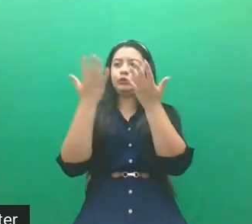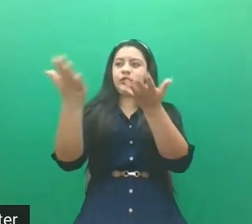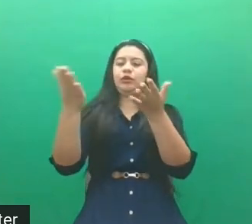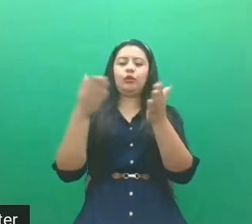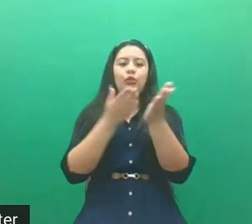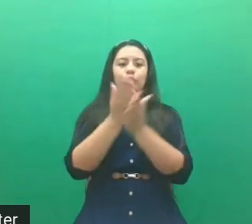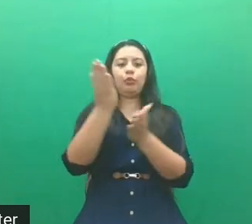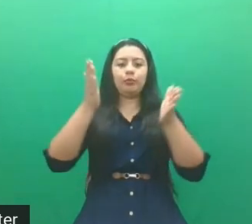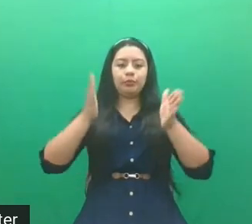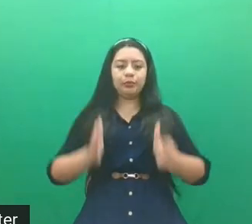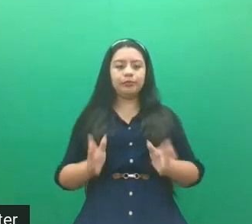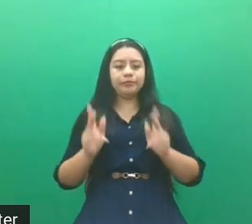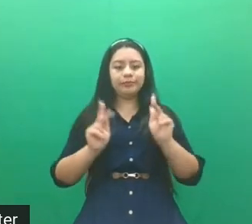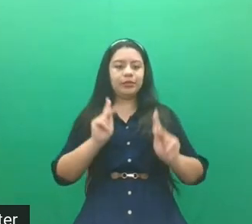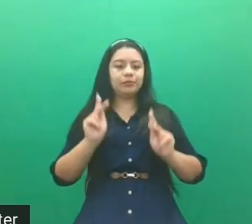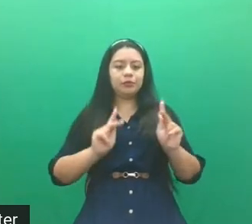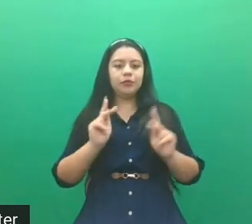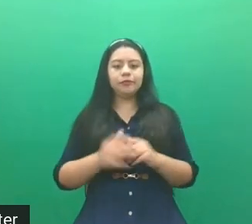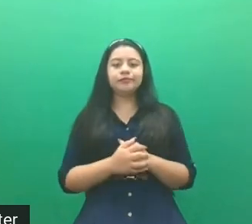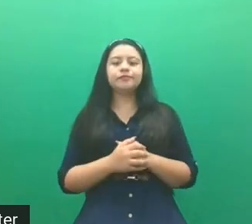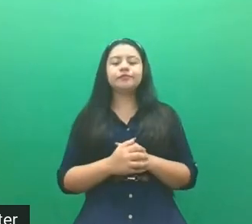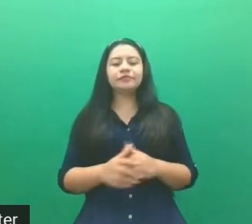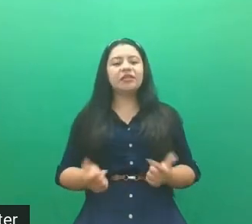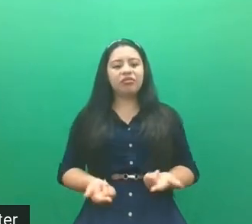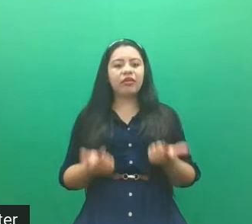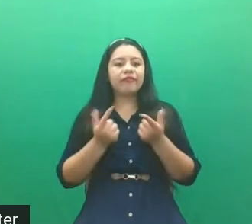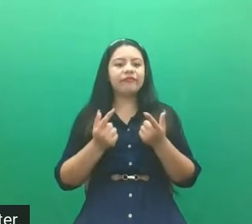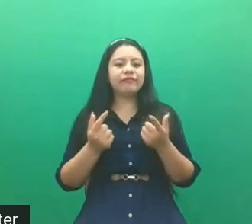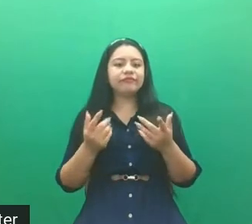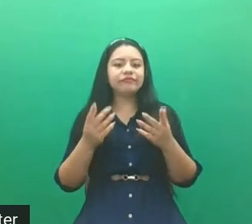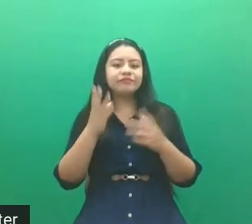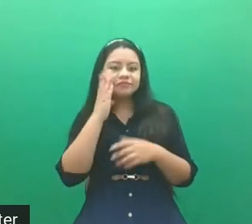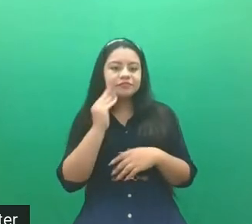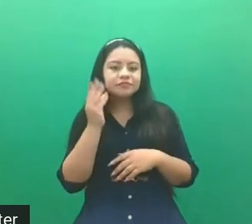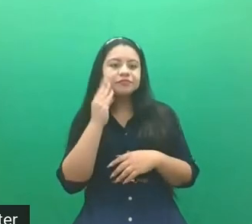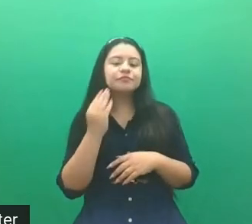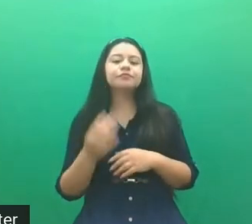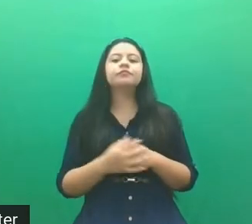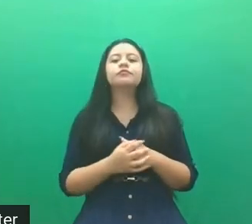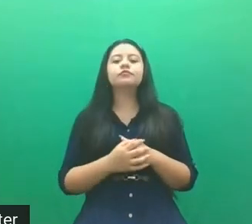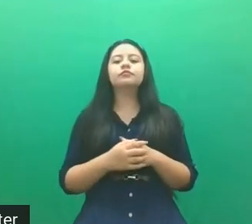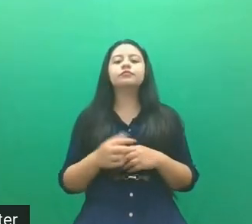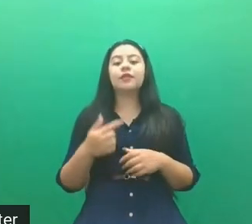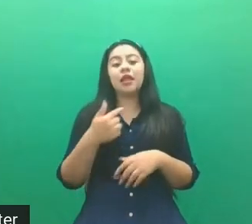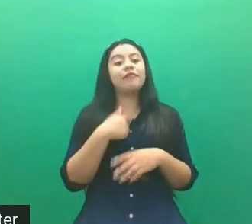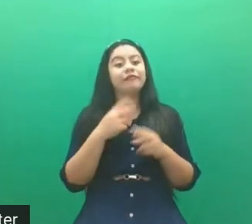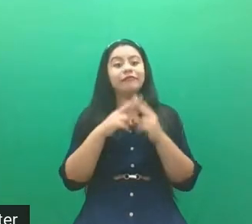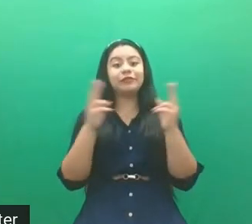Some of the most enjoyable experiences I've had, and I mean I'm as techy as it gets, have been with